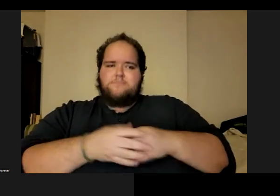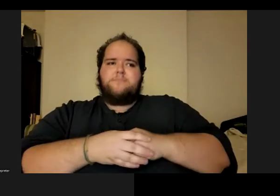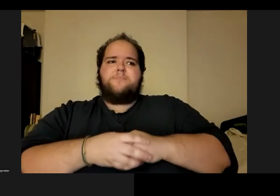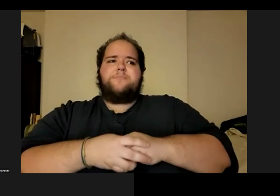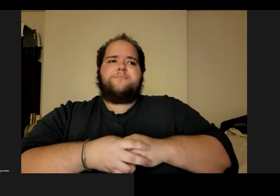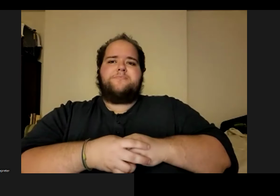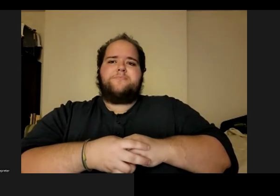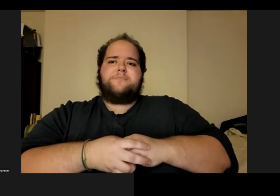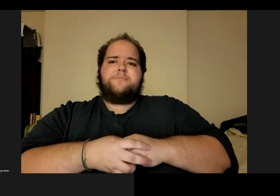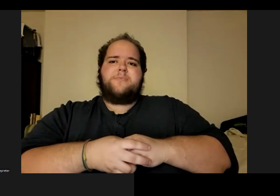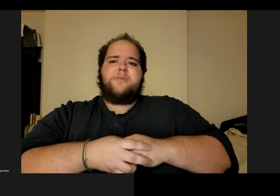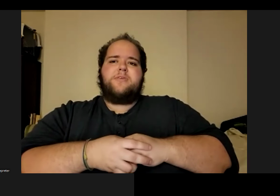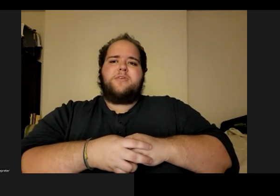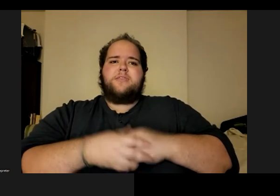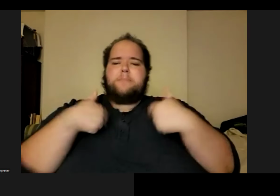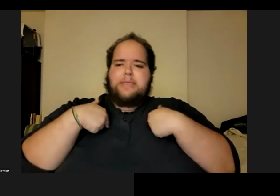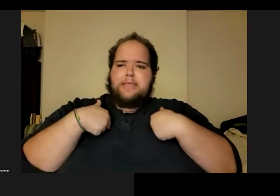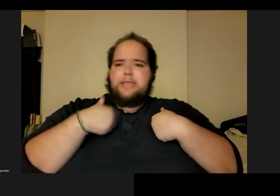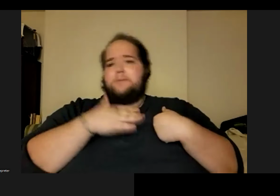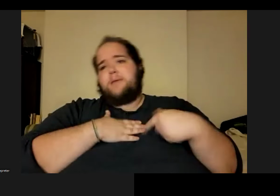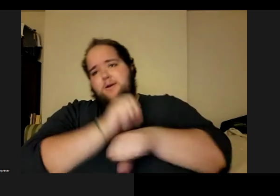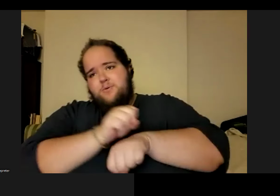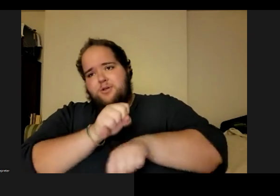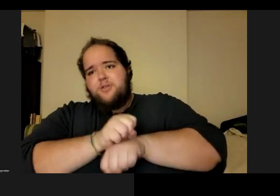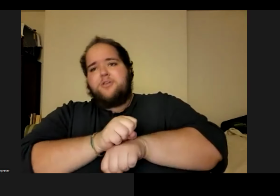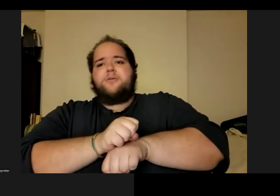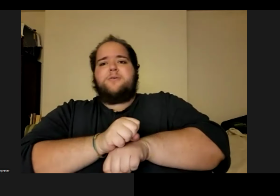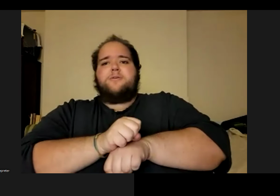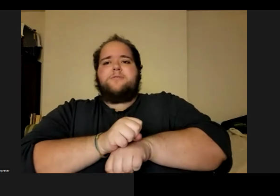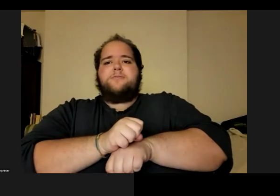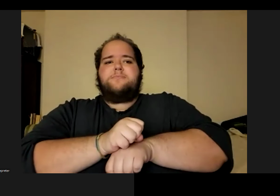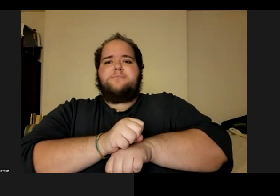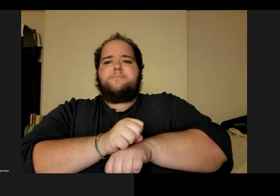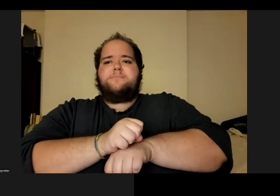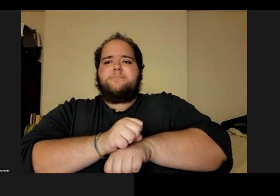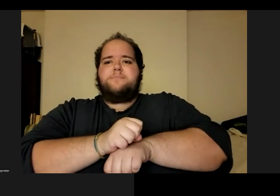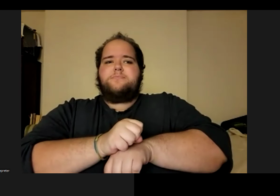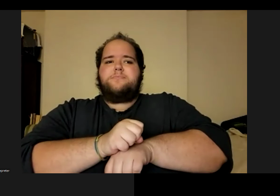you know, me, my work And…